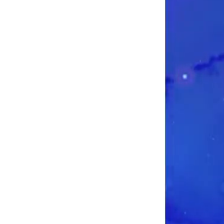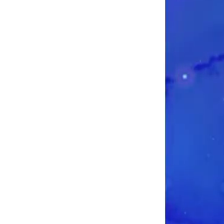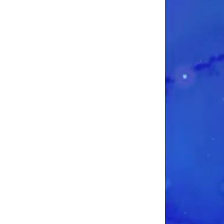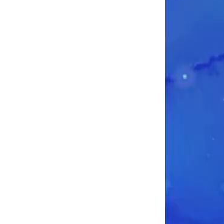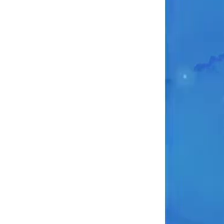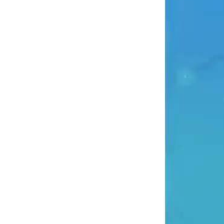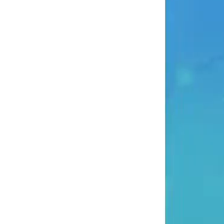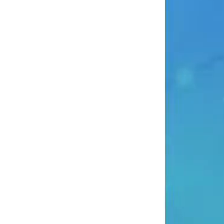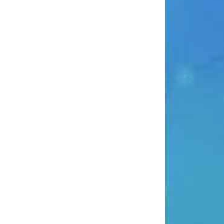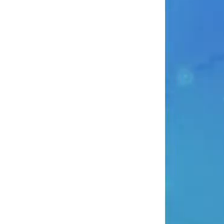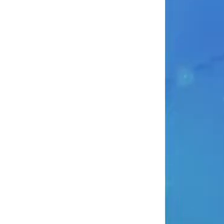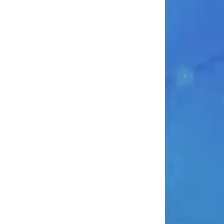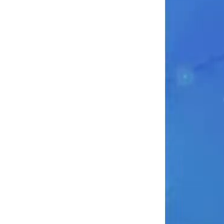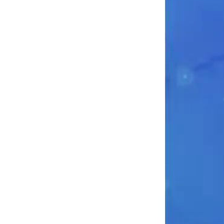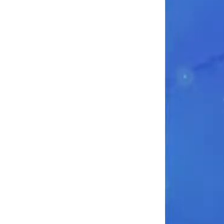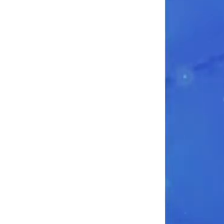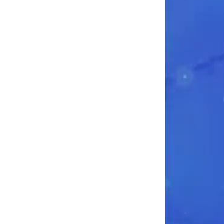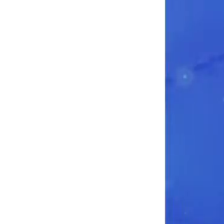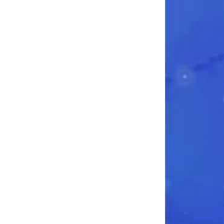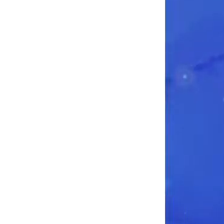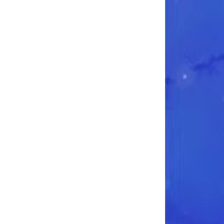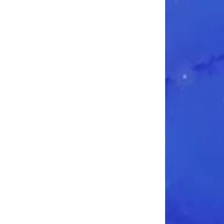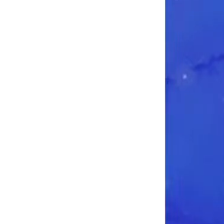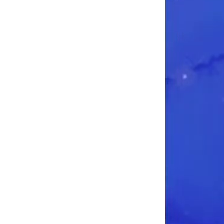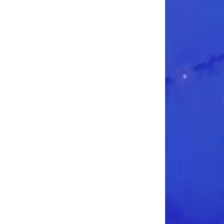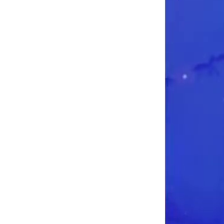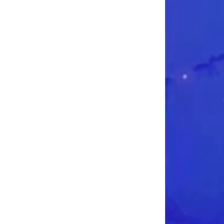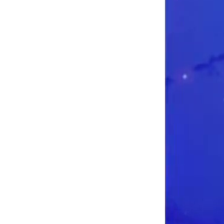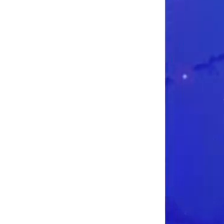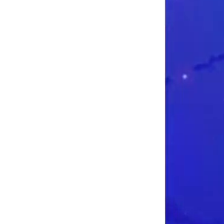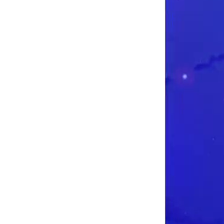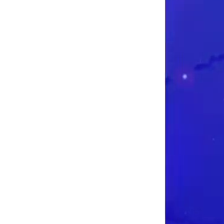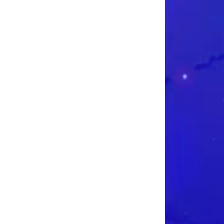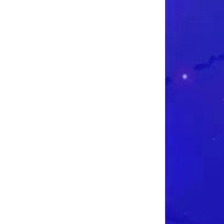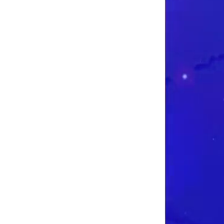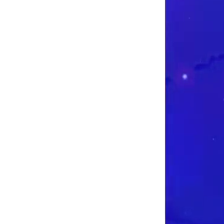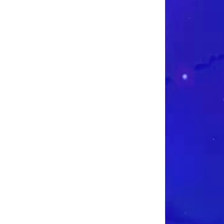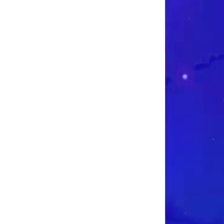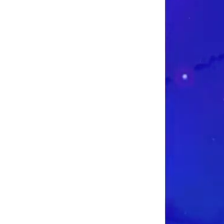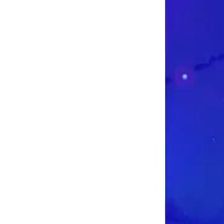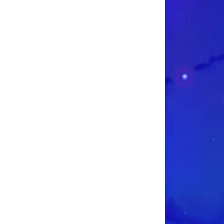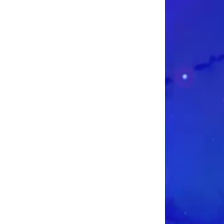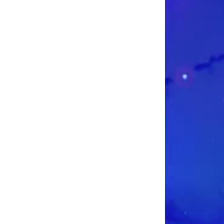Ralph Honda providing guidance throughout the car buying experience for more than 50 years working